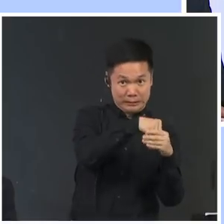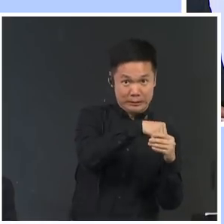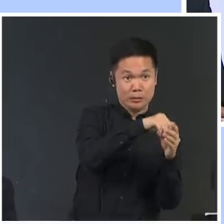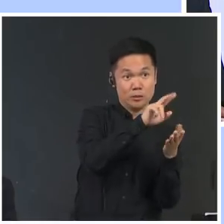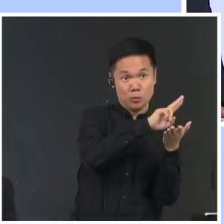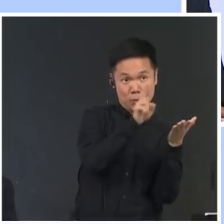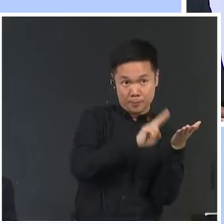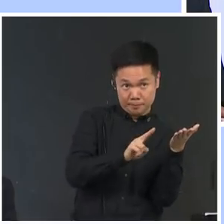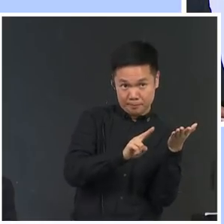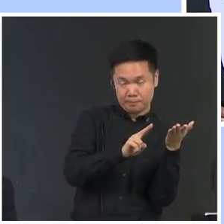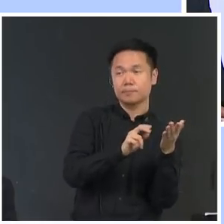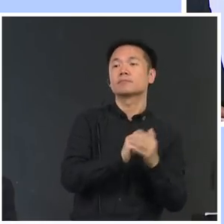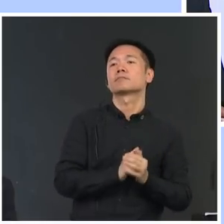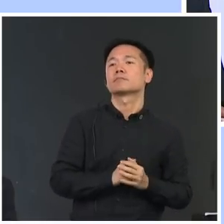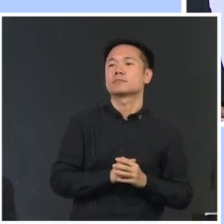cultural, life, recreation, leisure and sport.